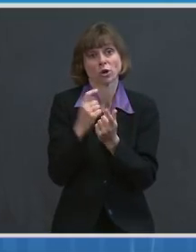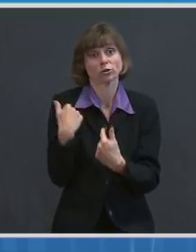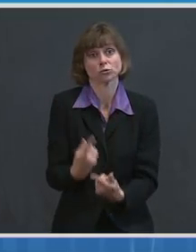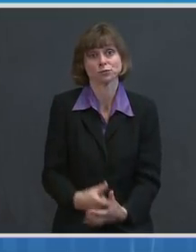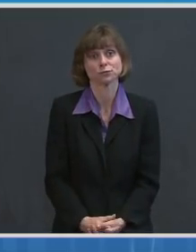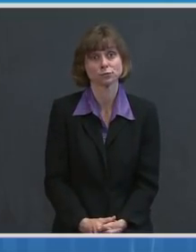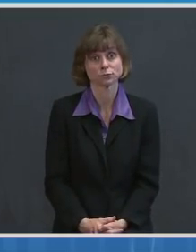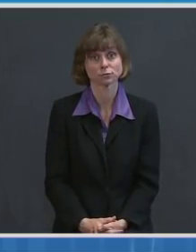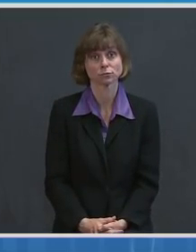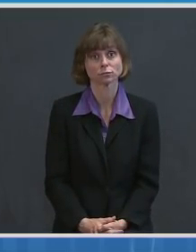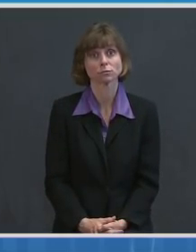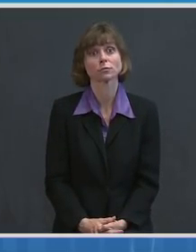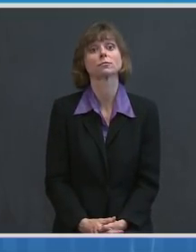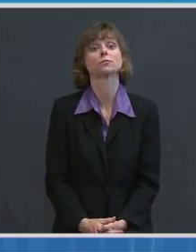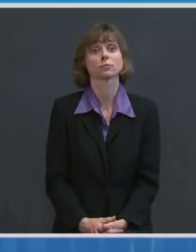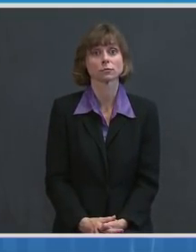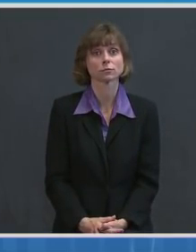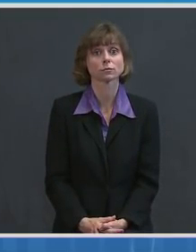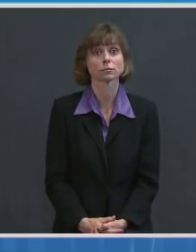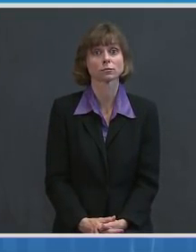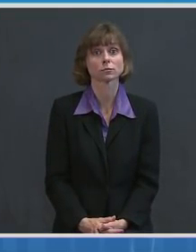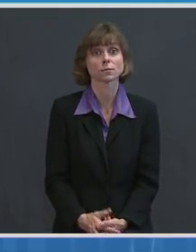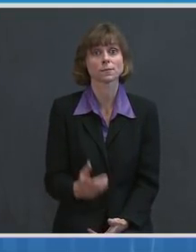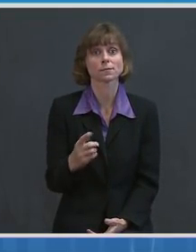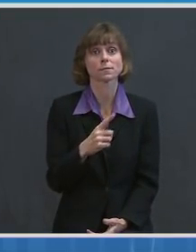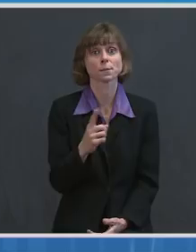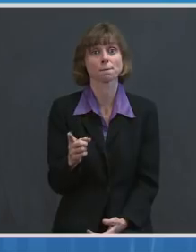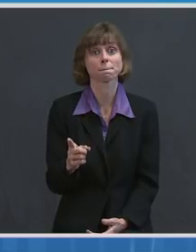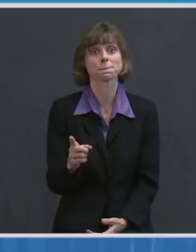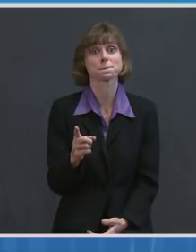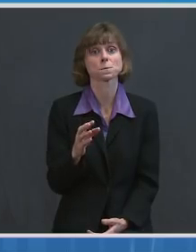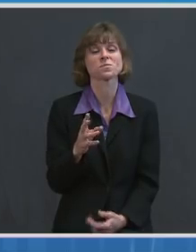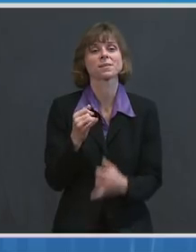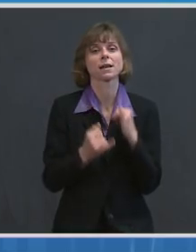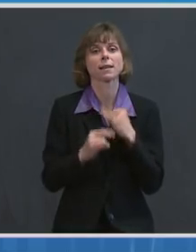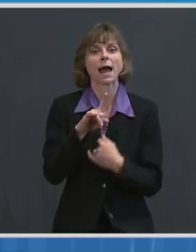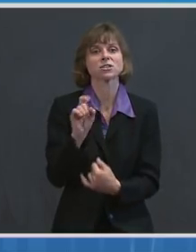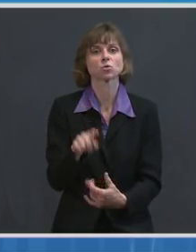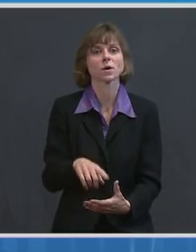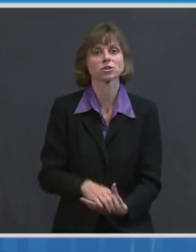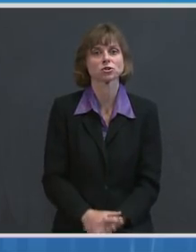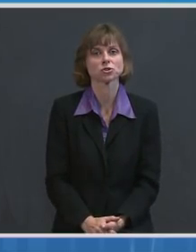Mr. Slavitt: Okay, the next question. Moderator: All right. And final question will go to Alice Park at Time.